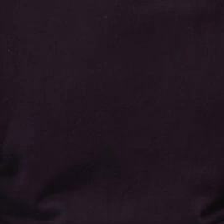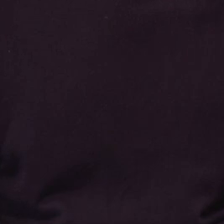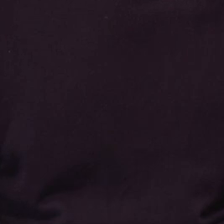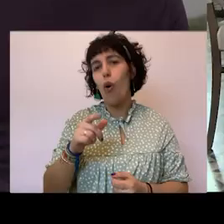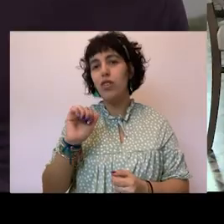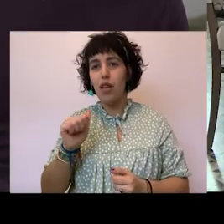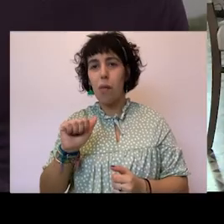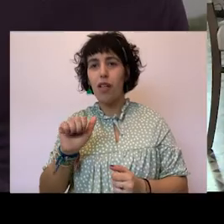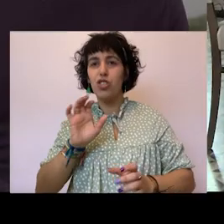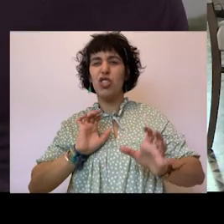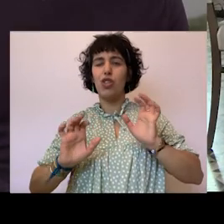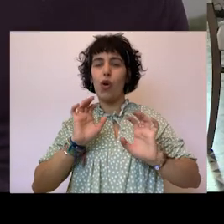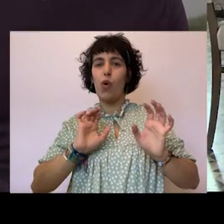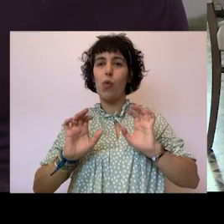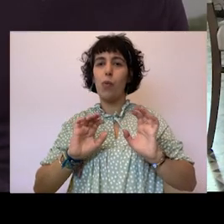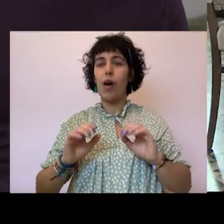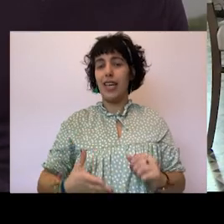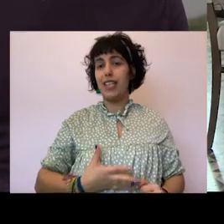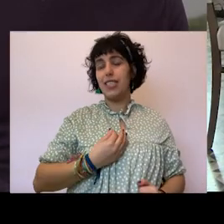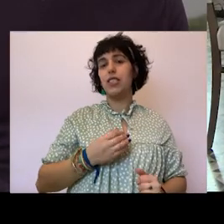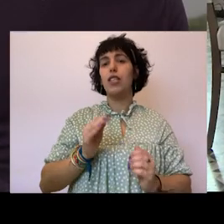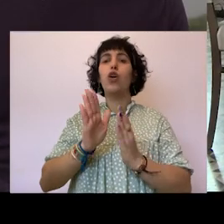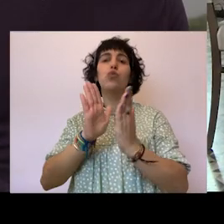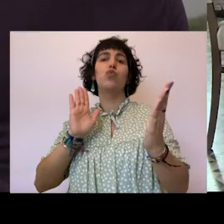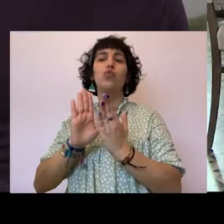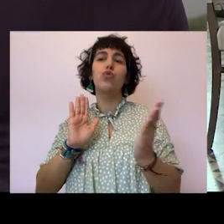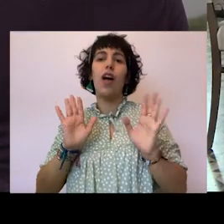Yeah, we're all alone until it comes together.